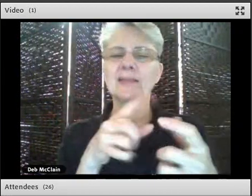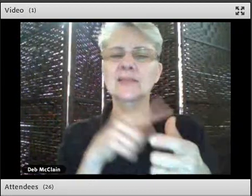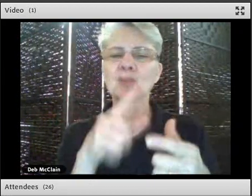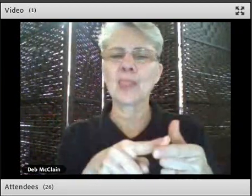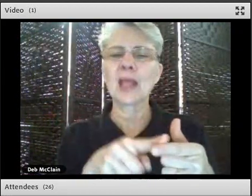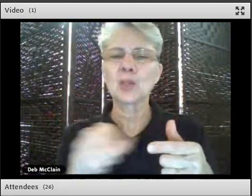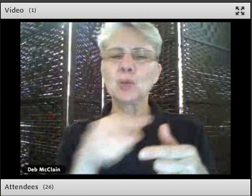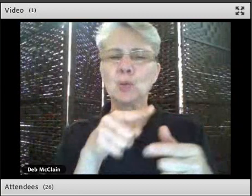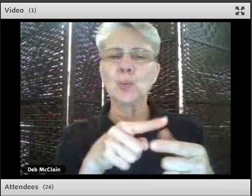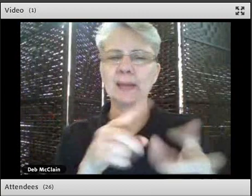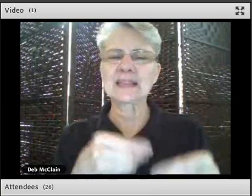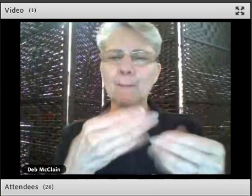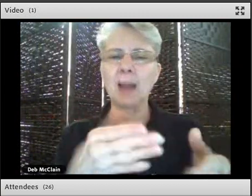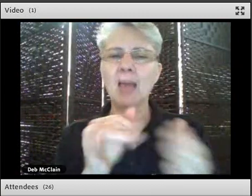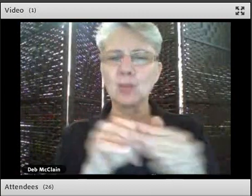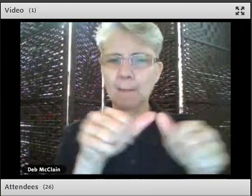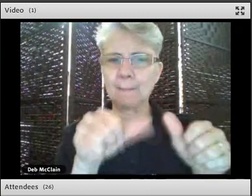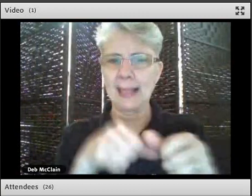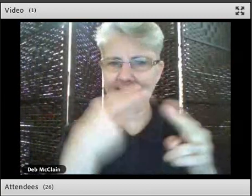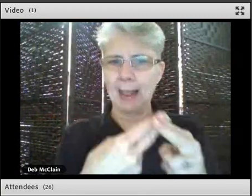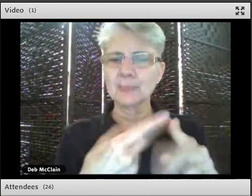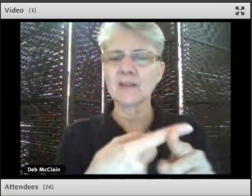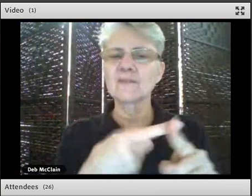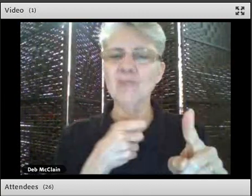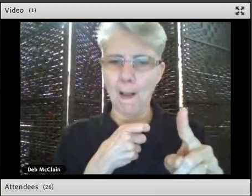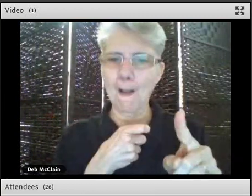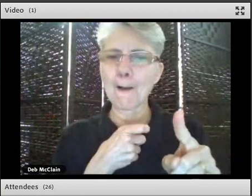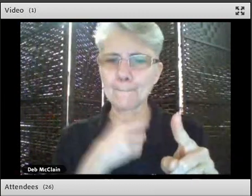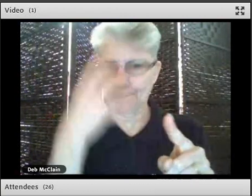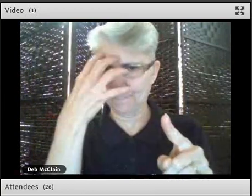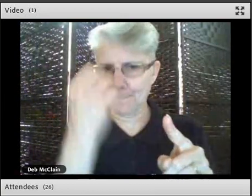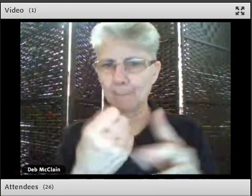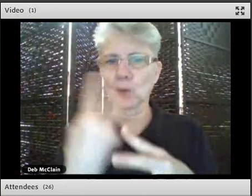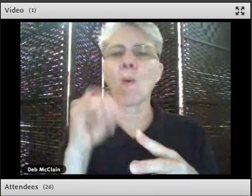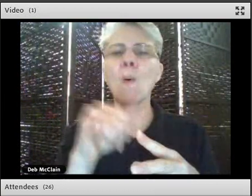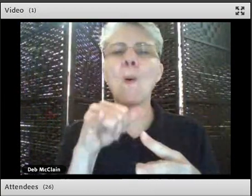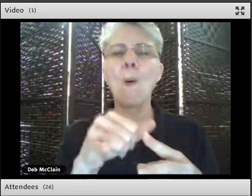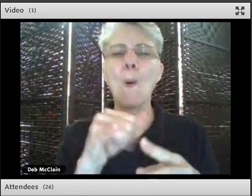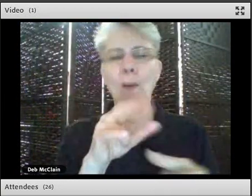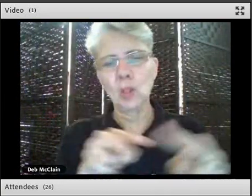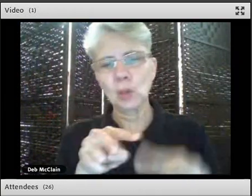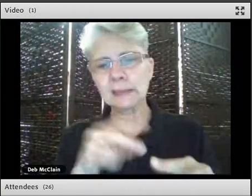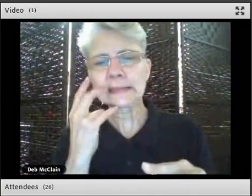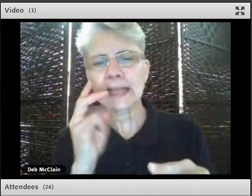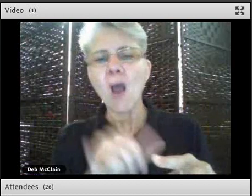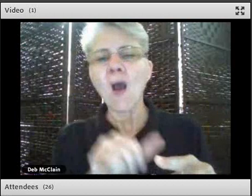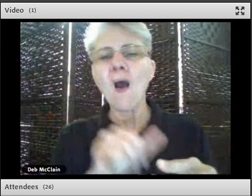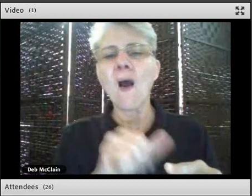and looking and seeing earlier or other versions of what they publish.